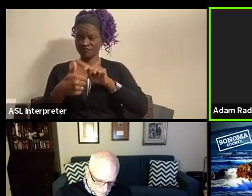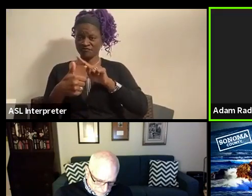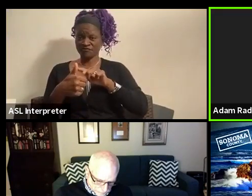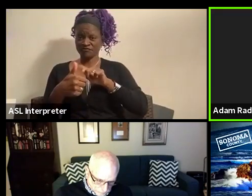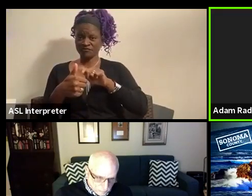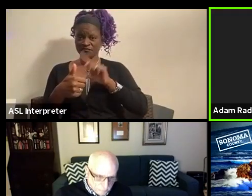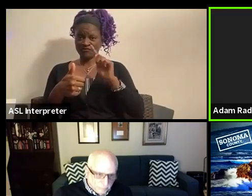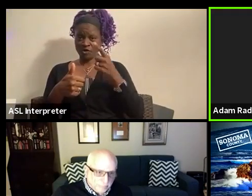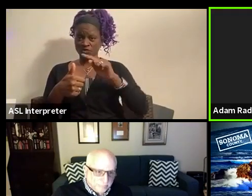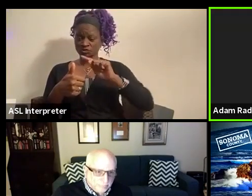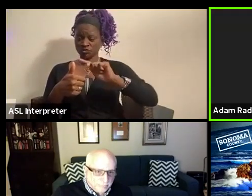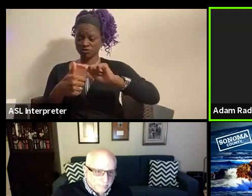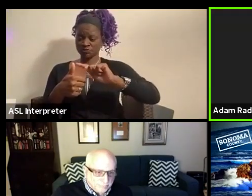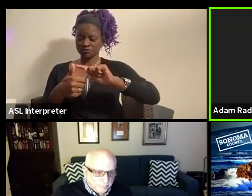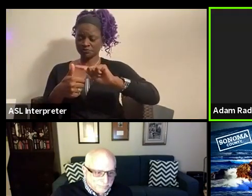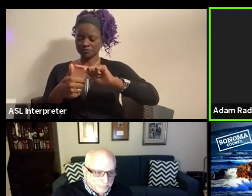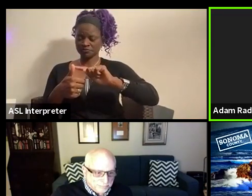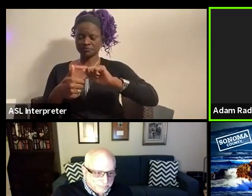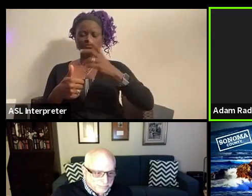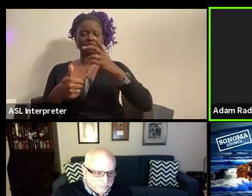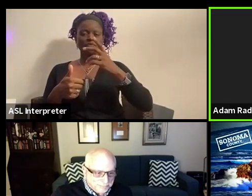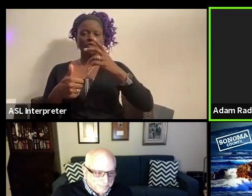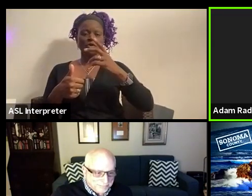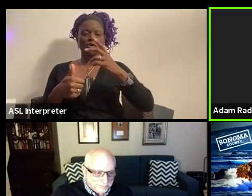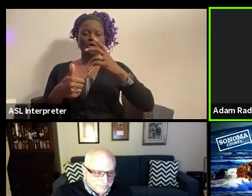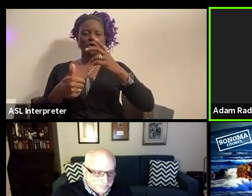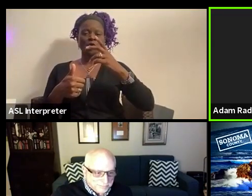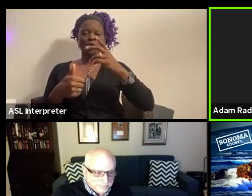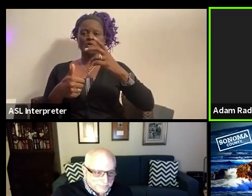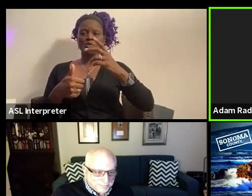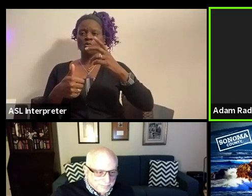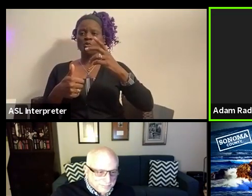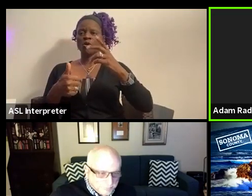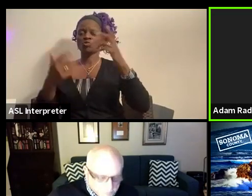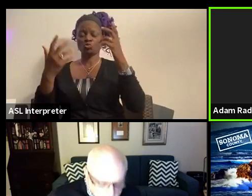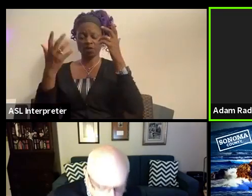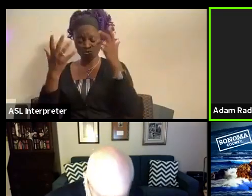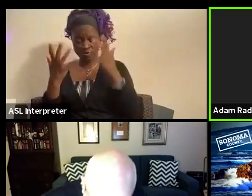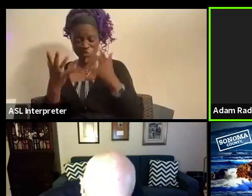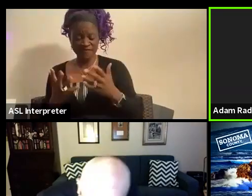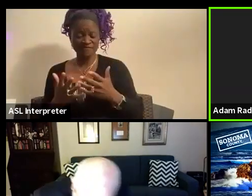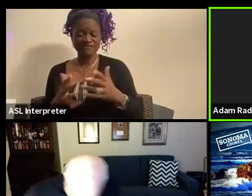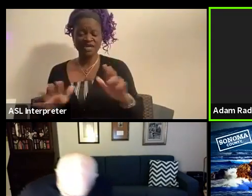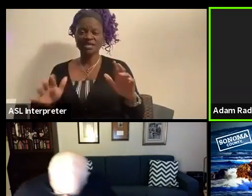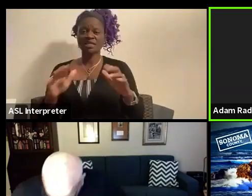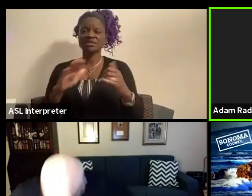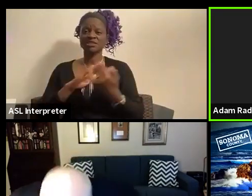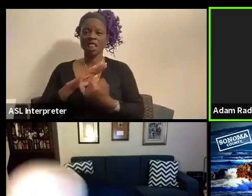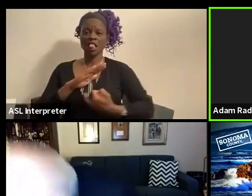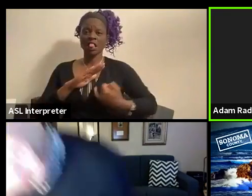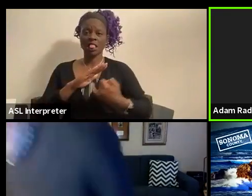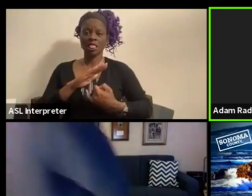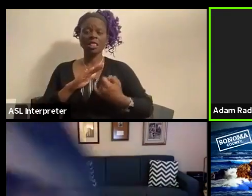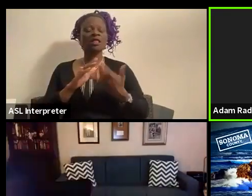once the once we exit the regional shelter in place order as as a region,